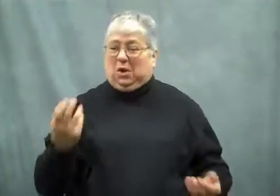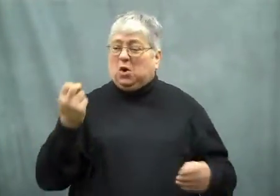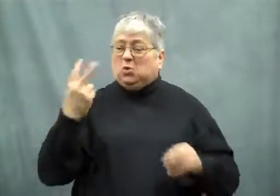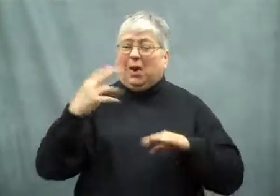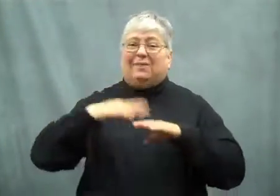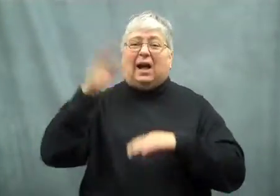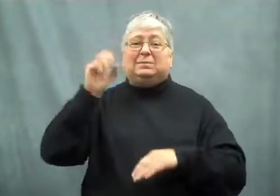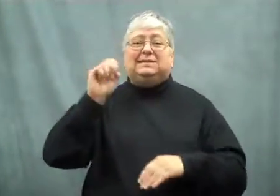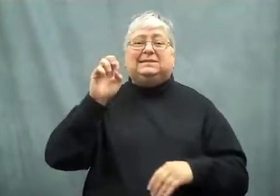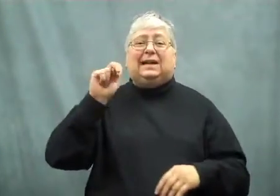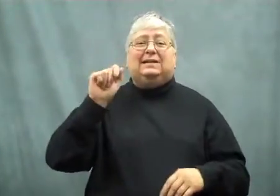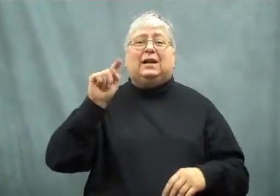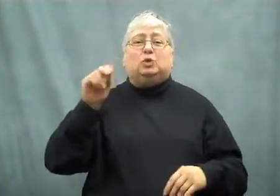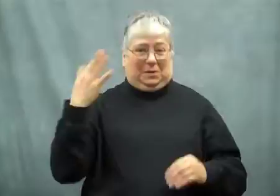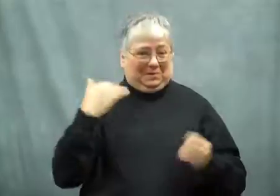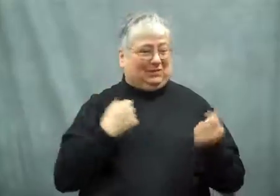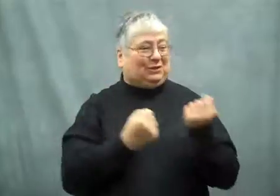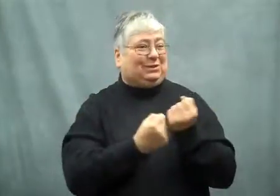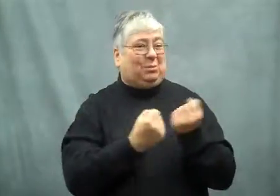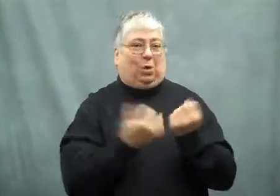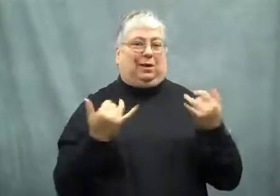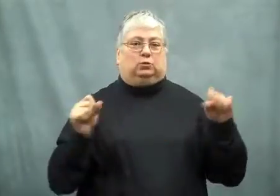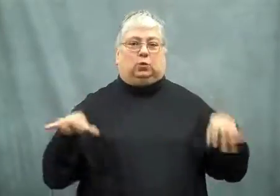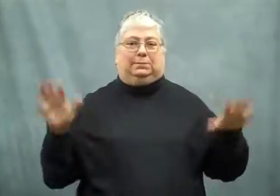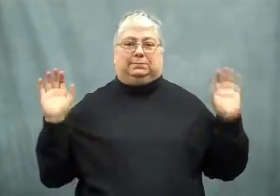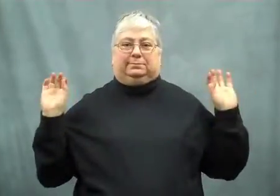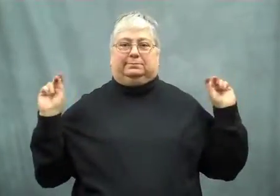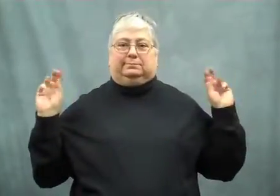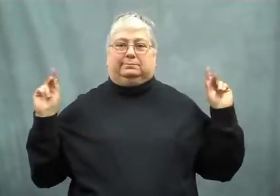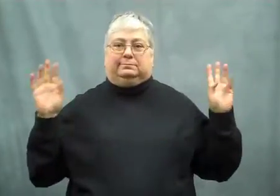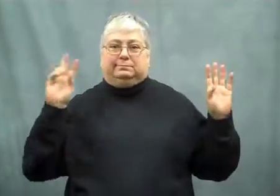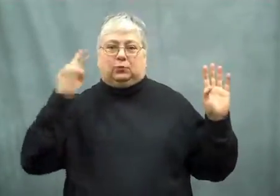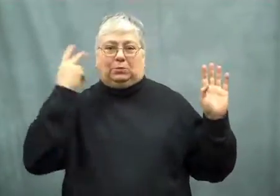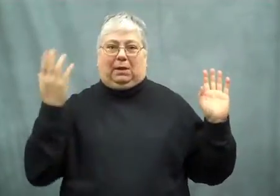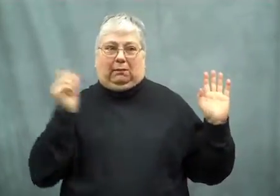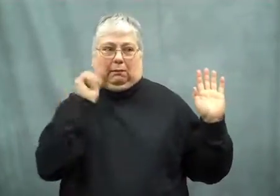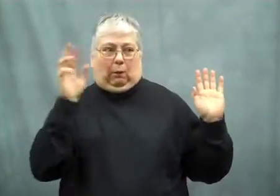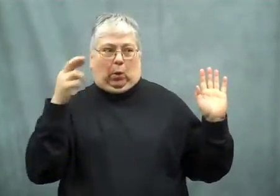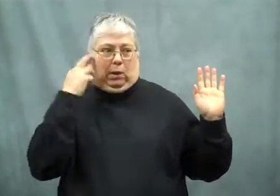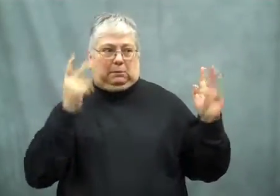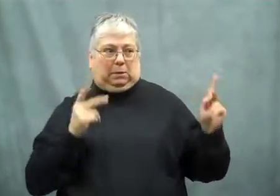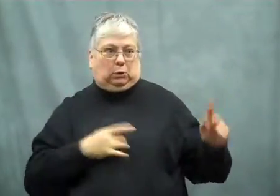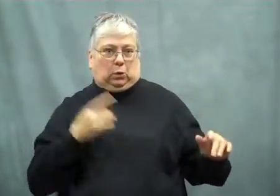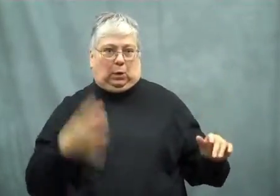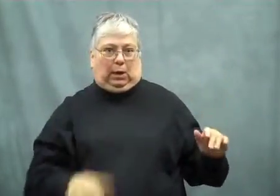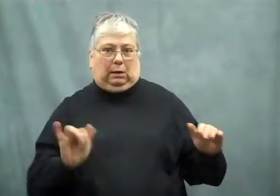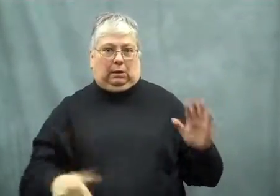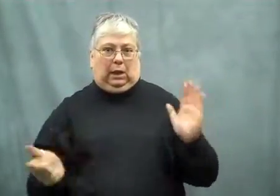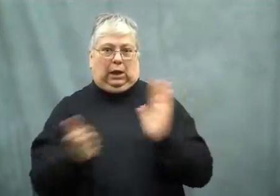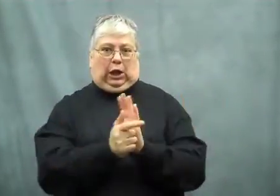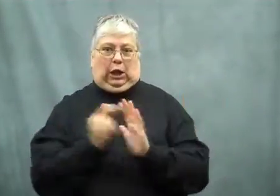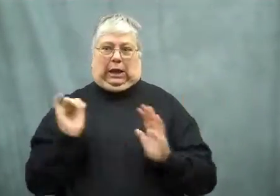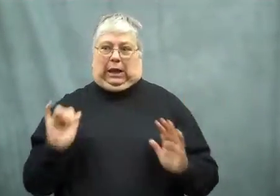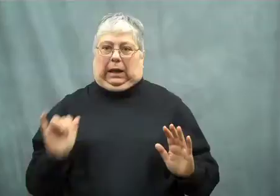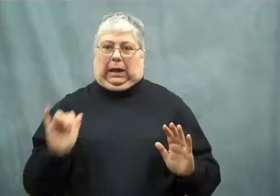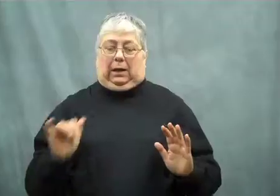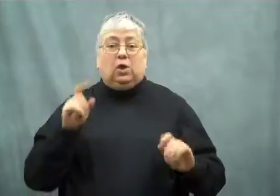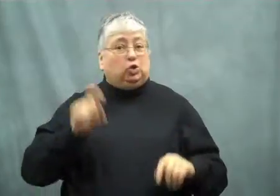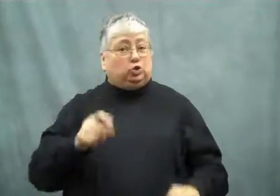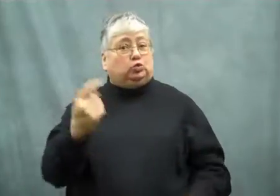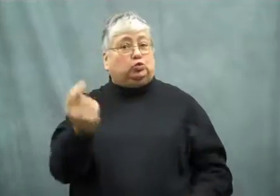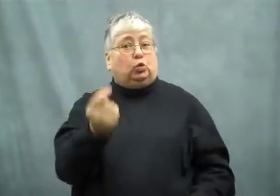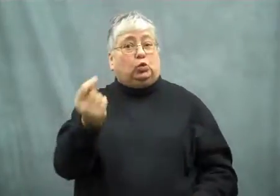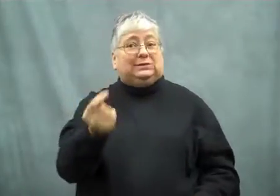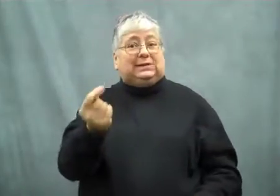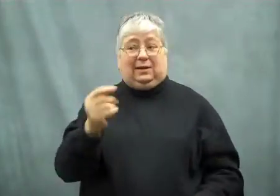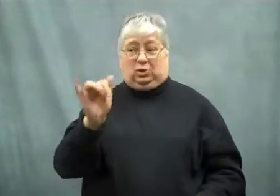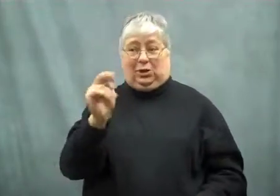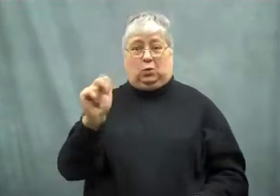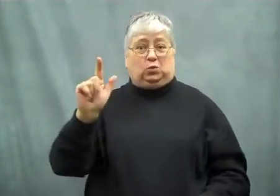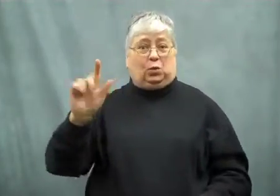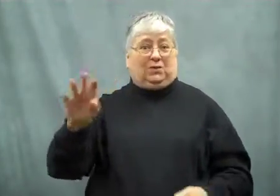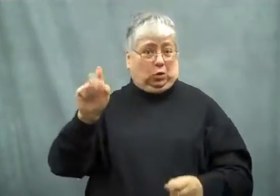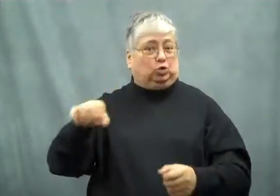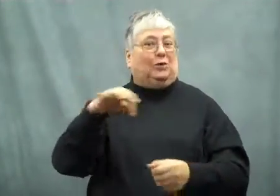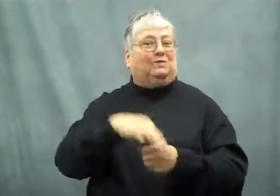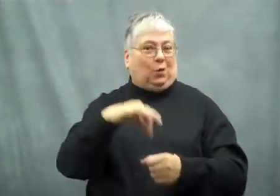At least 12 senators have changed their minds about supporting the legislation.